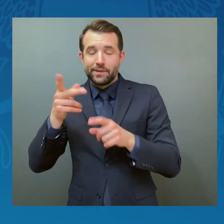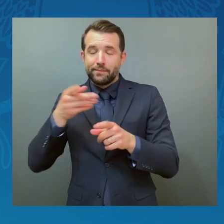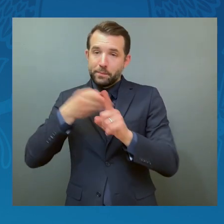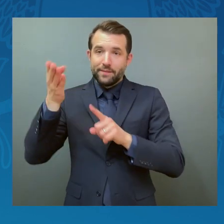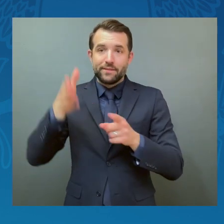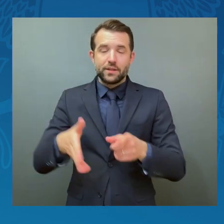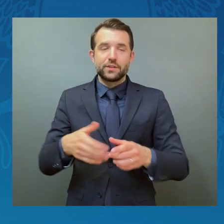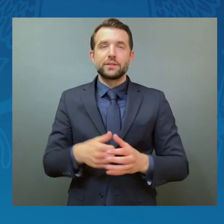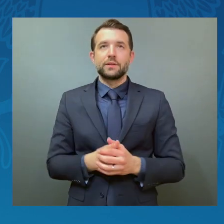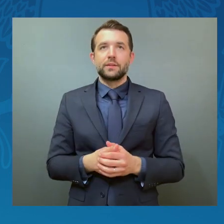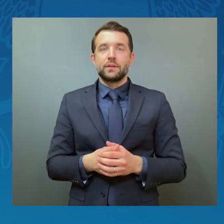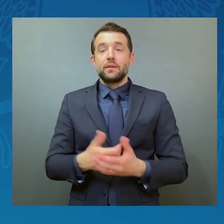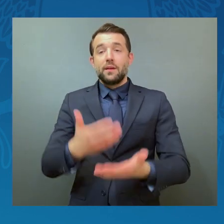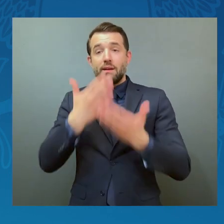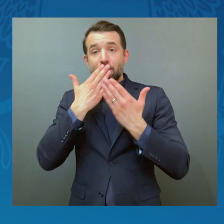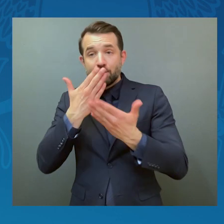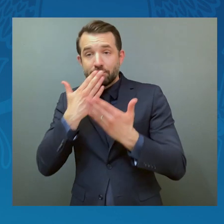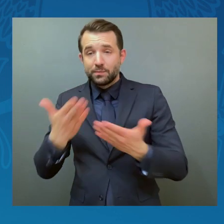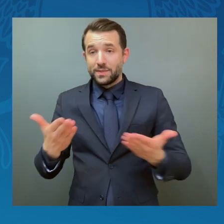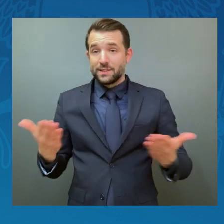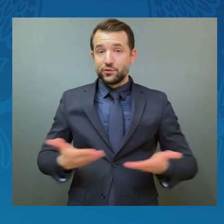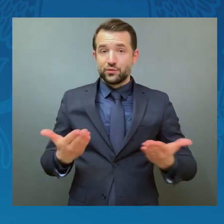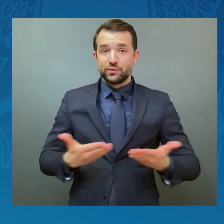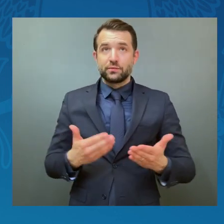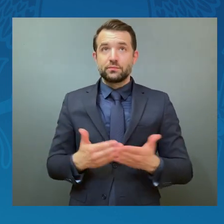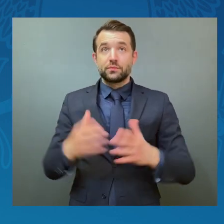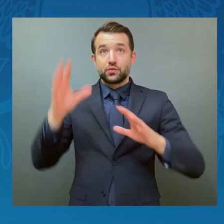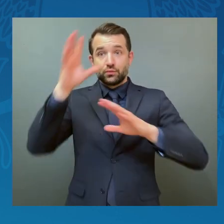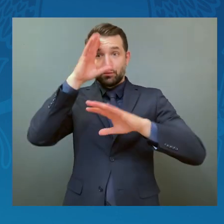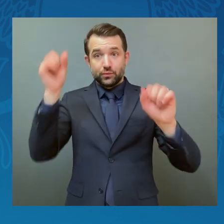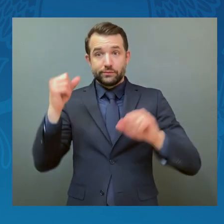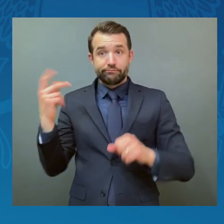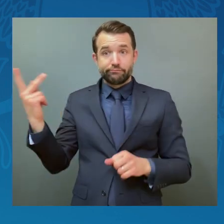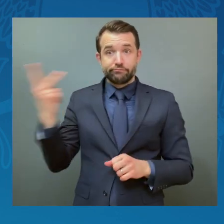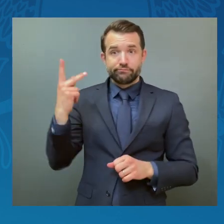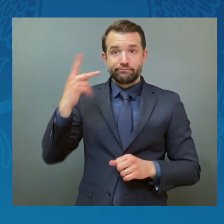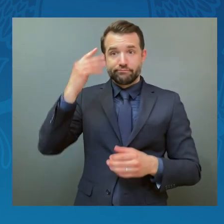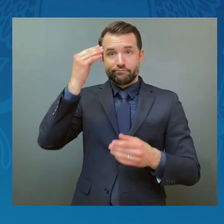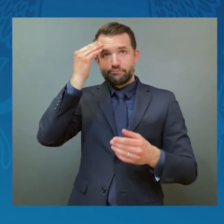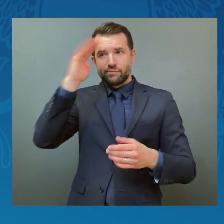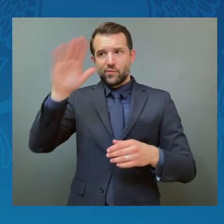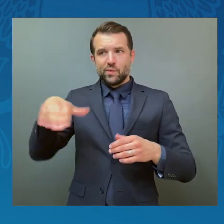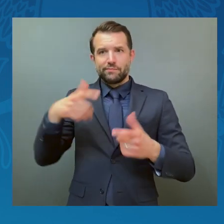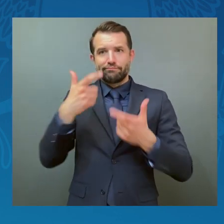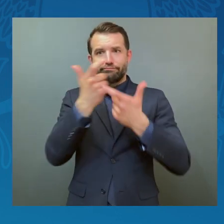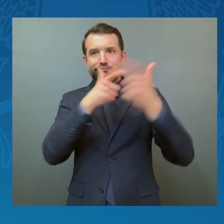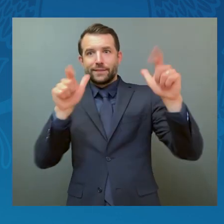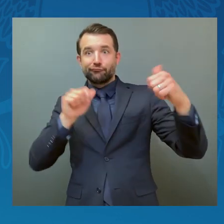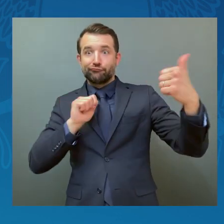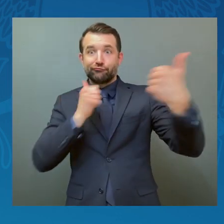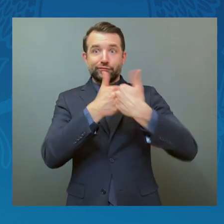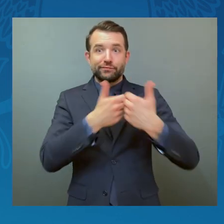The president, and I know that one of the biggest challenges facing working families today is the rising cost of living.